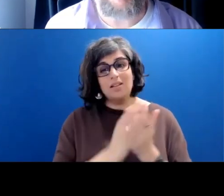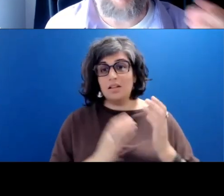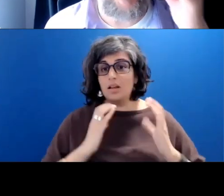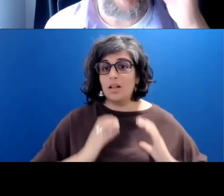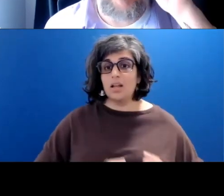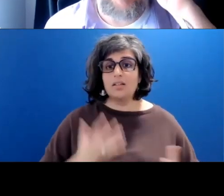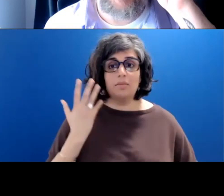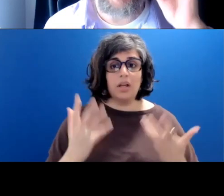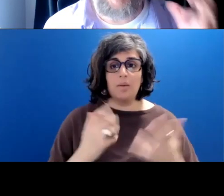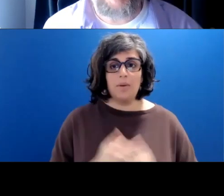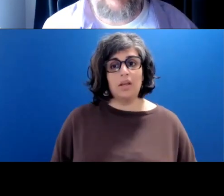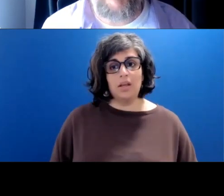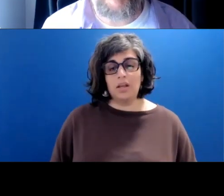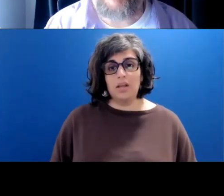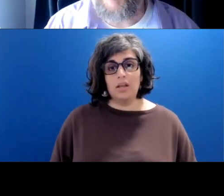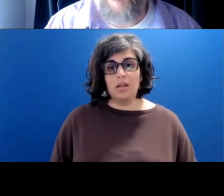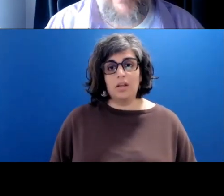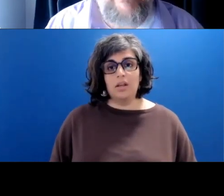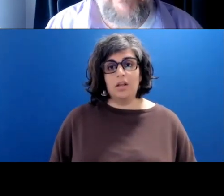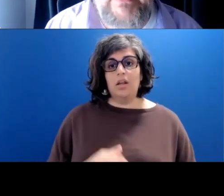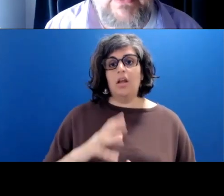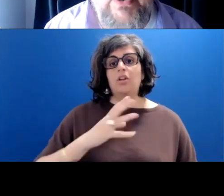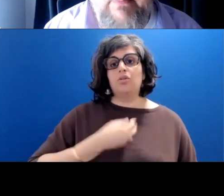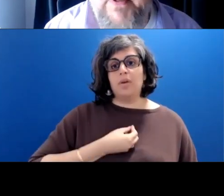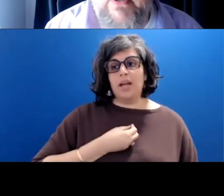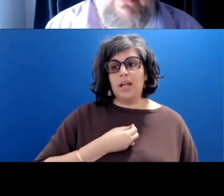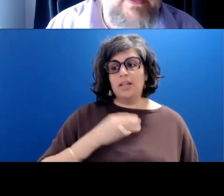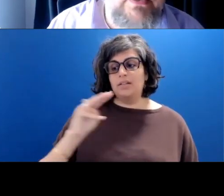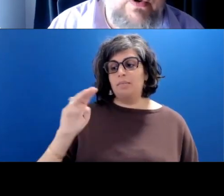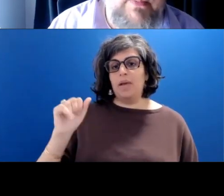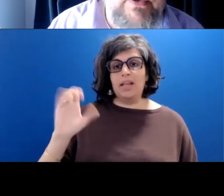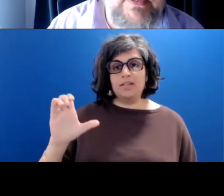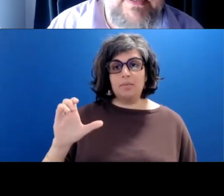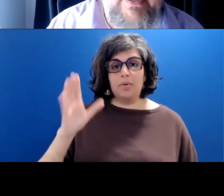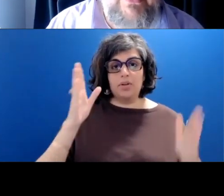for example, a trans-masculine person wanna have chest surgery but don't wanna use hormones.